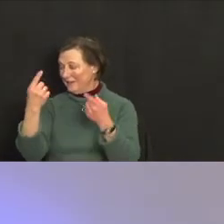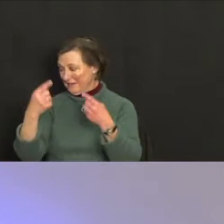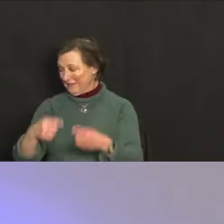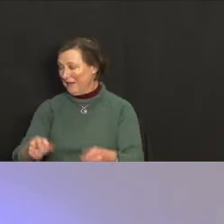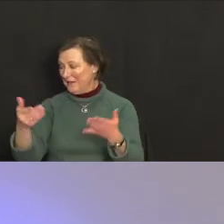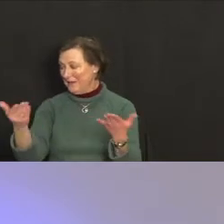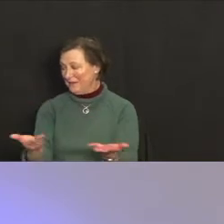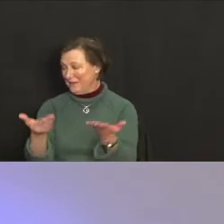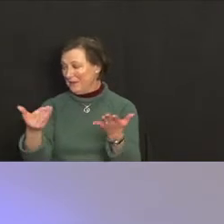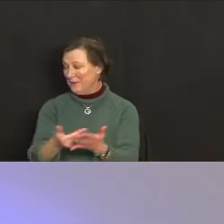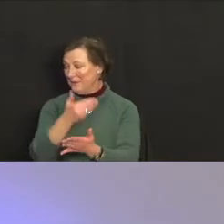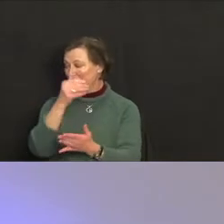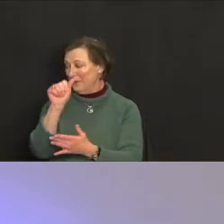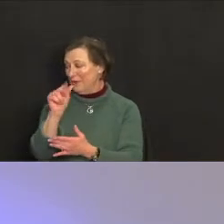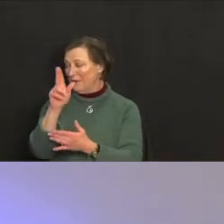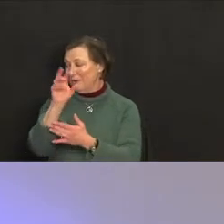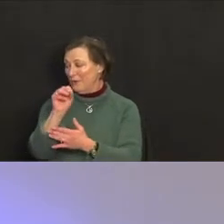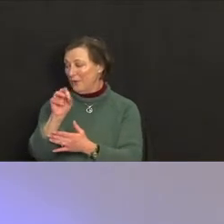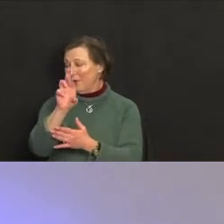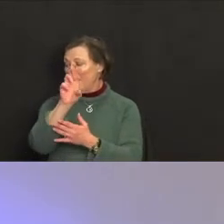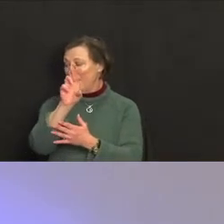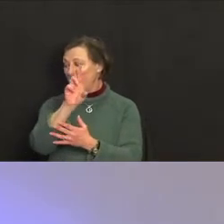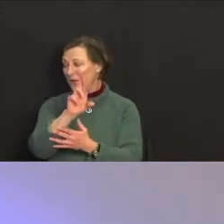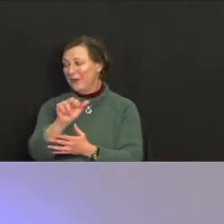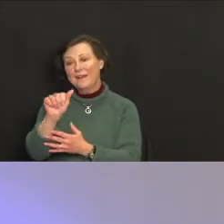gath'ring sweet violets and cowslips plenty,